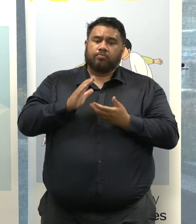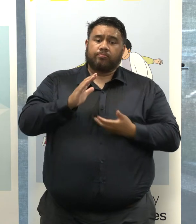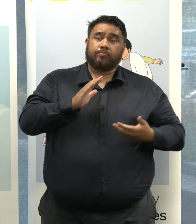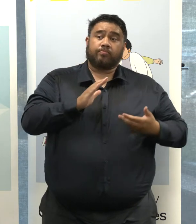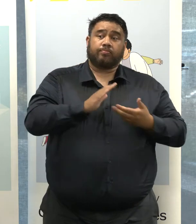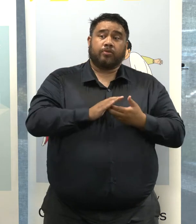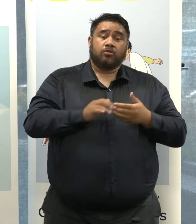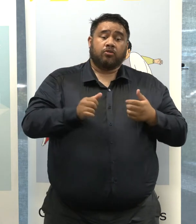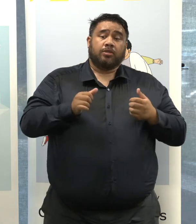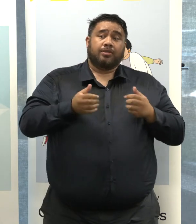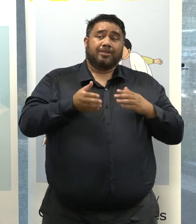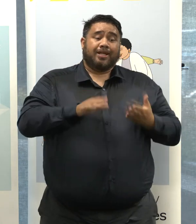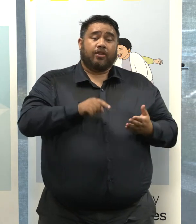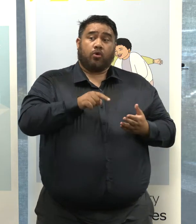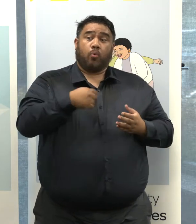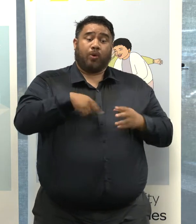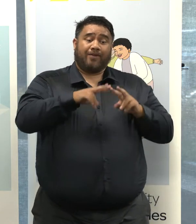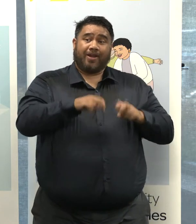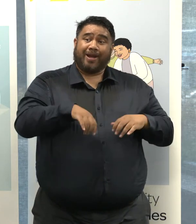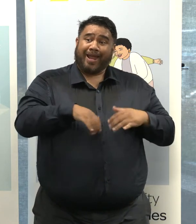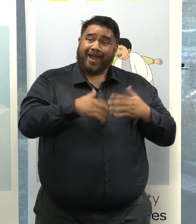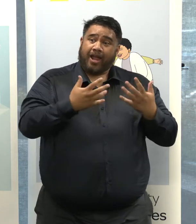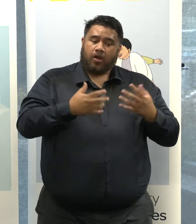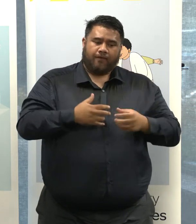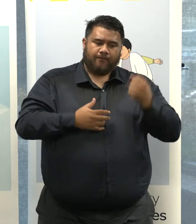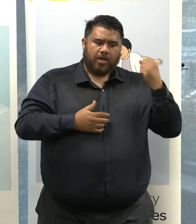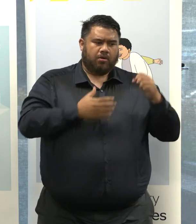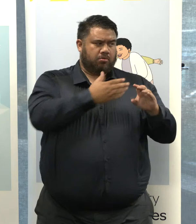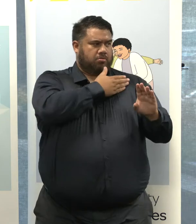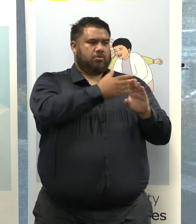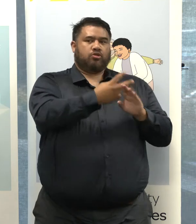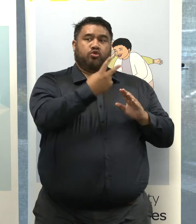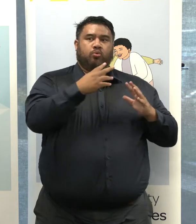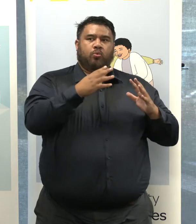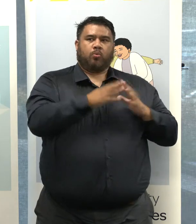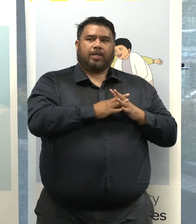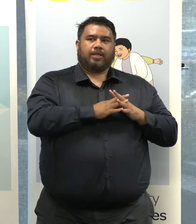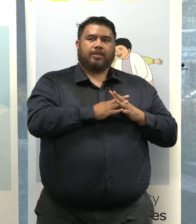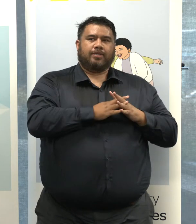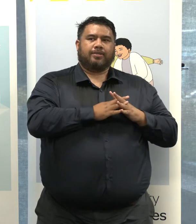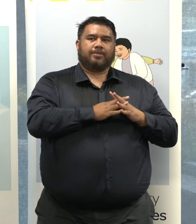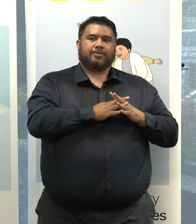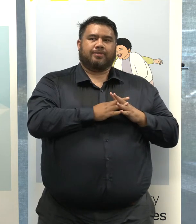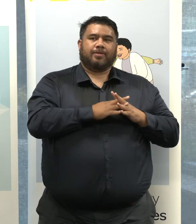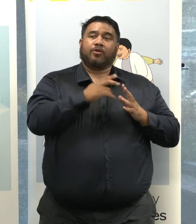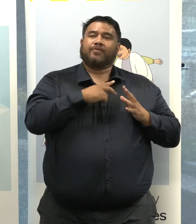The figure we reported to the WHO is correct.